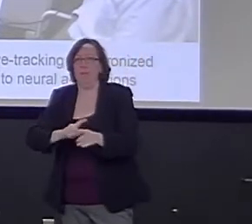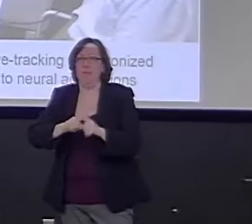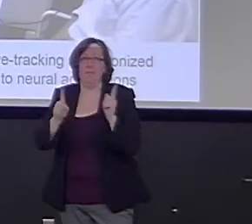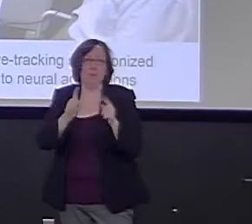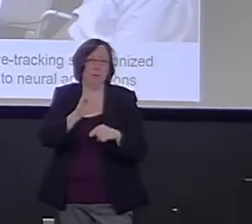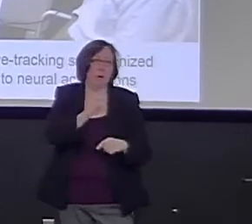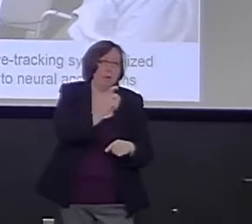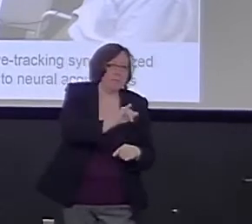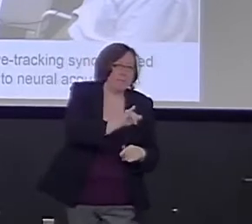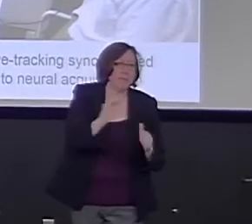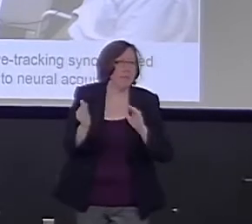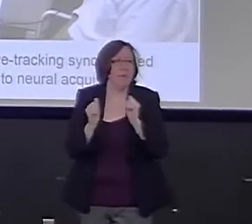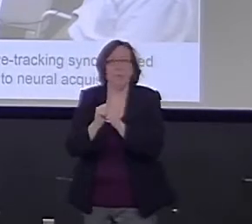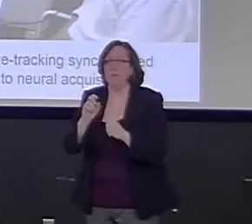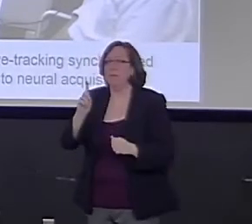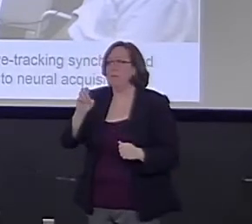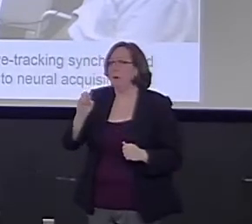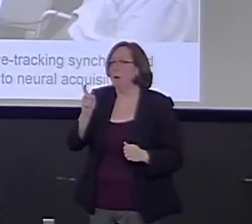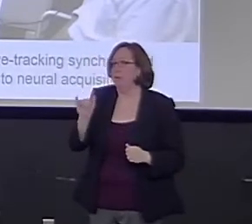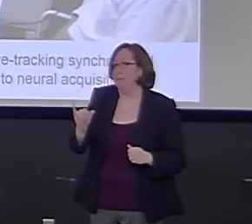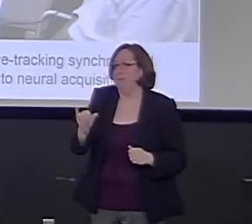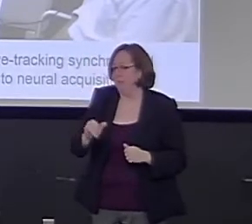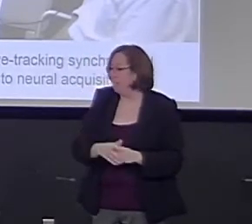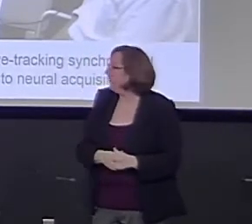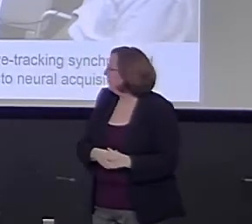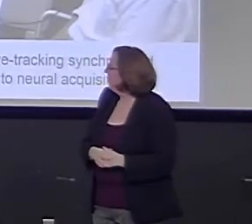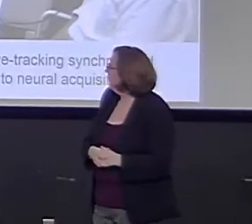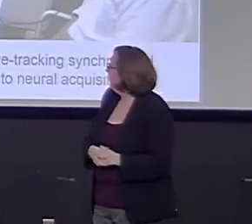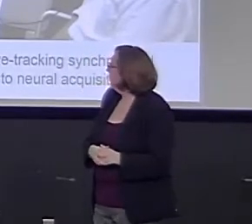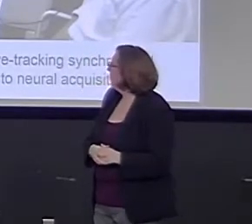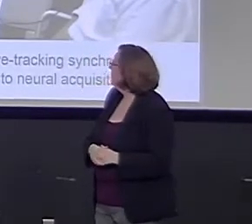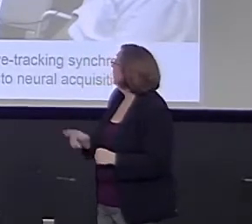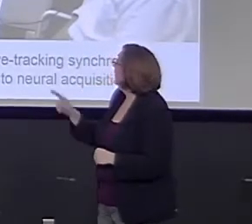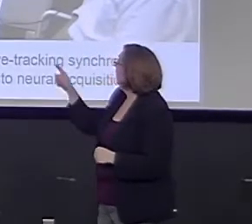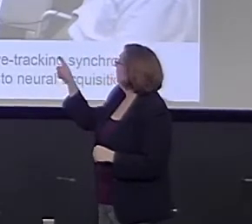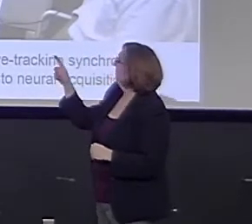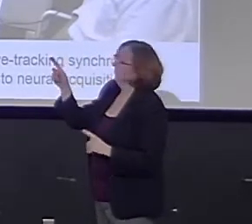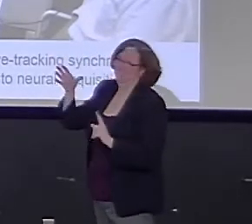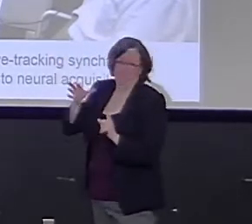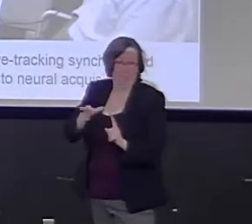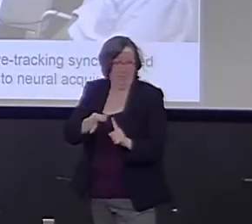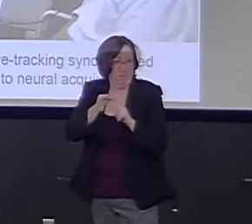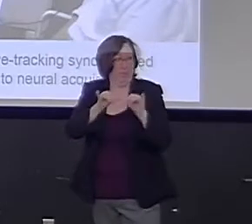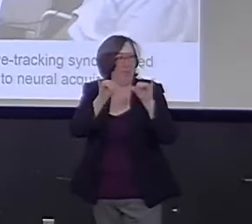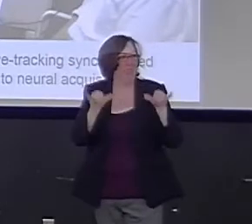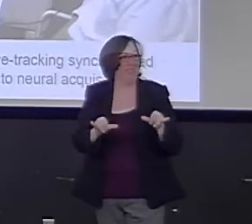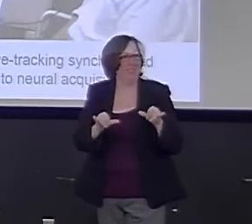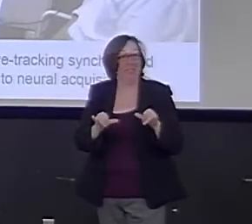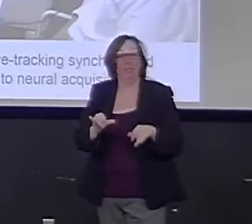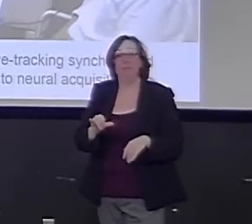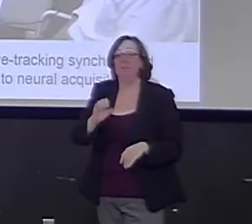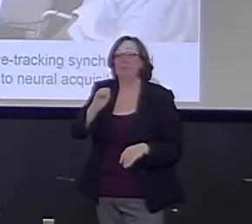This system is a very special system. It was made specially for us by Shimadzu,